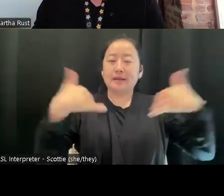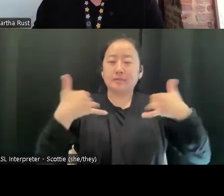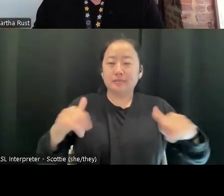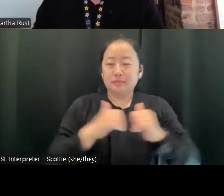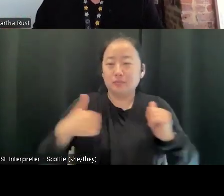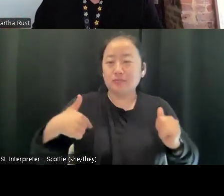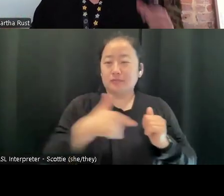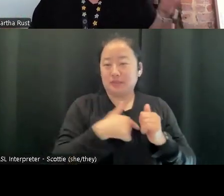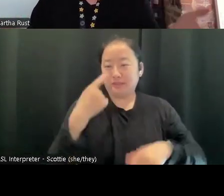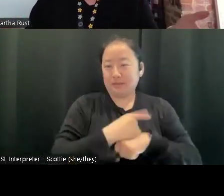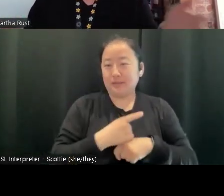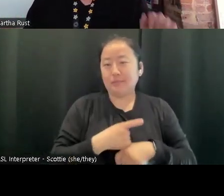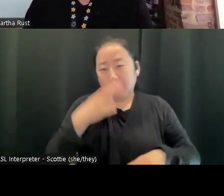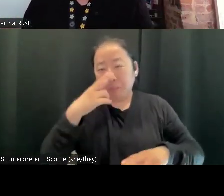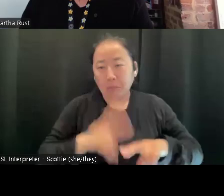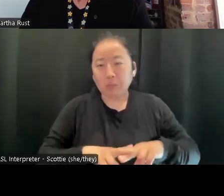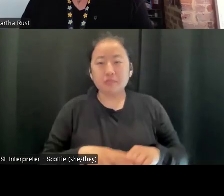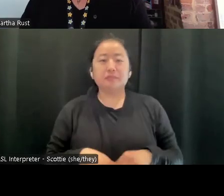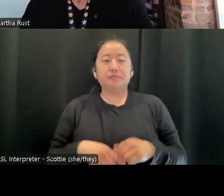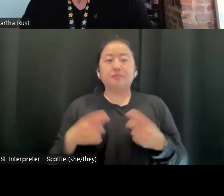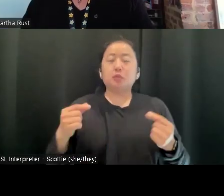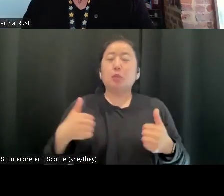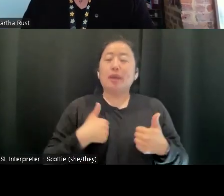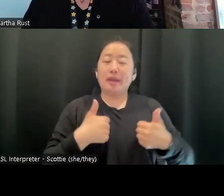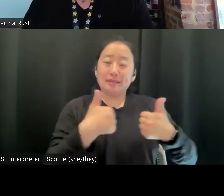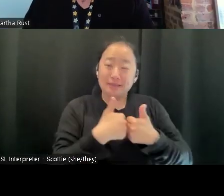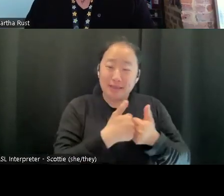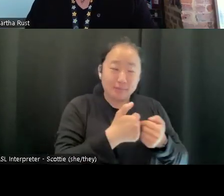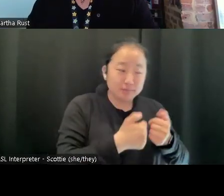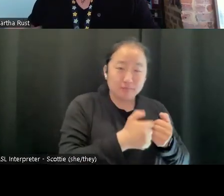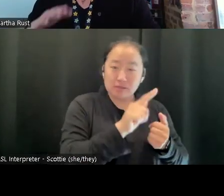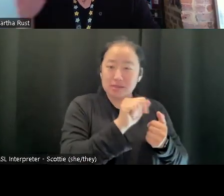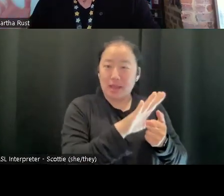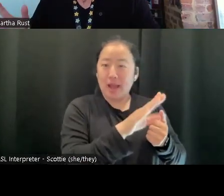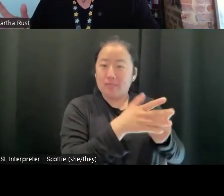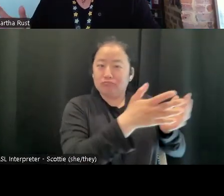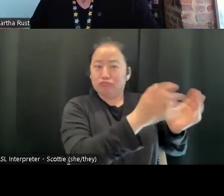So what we did, we also had our gaming lab out and available, but we also had our adaptive games.